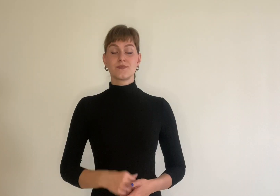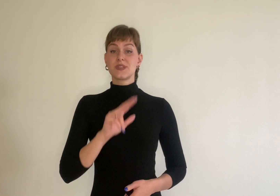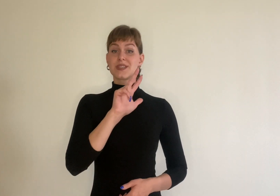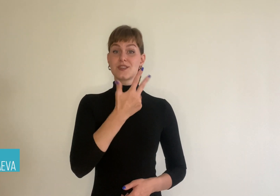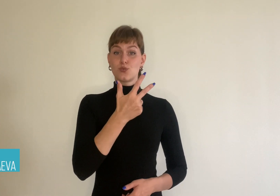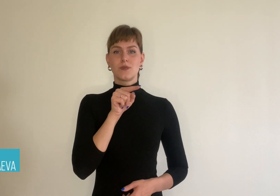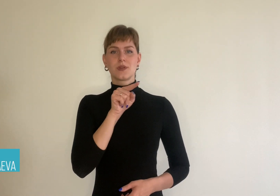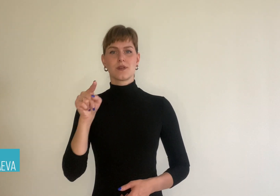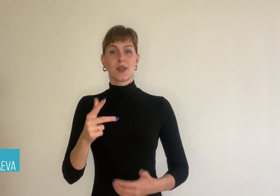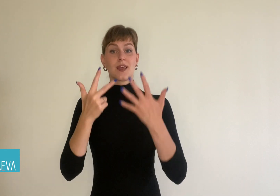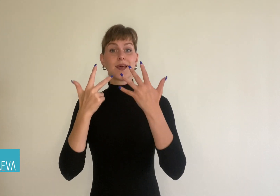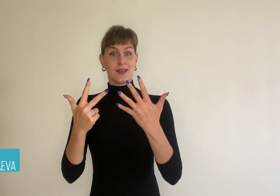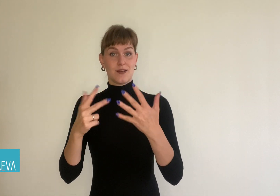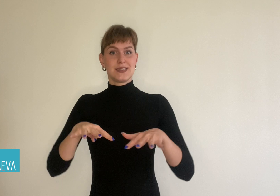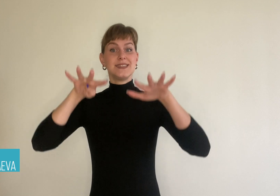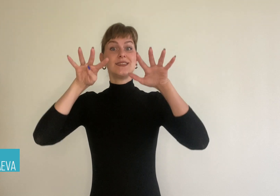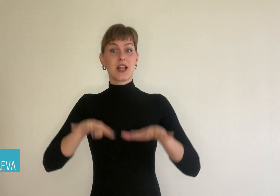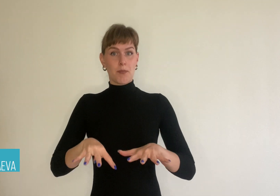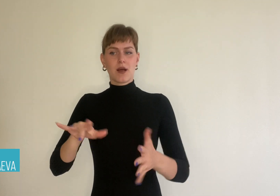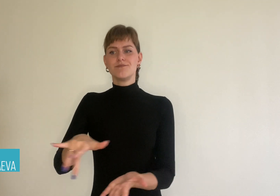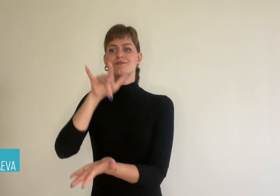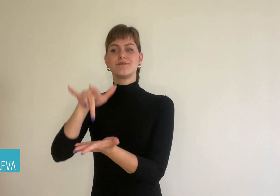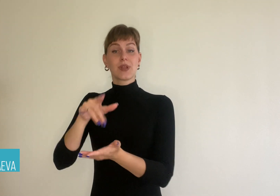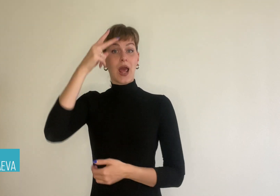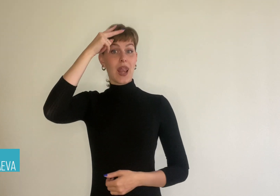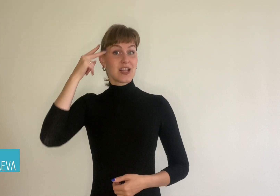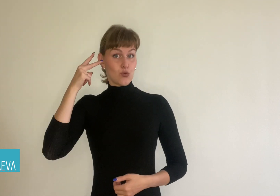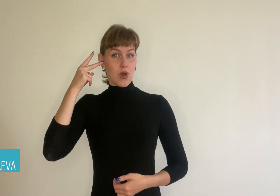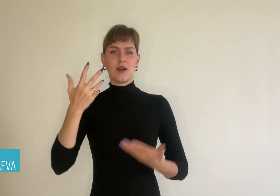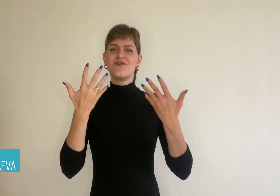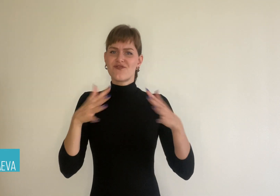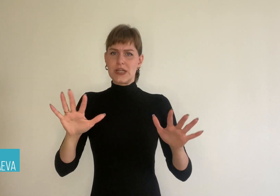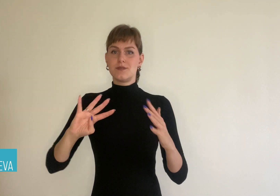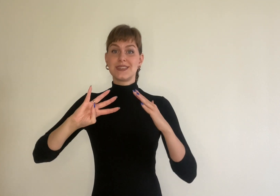On September 3 to 8th, Lithuania hosted the 9th European